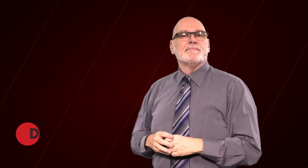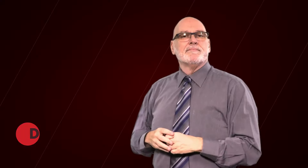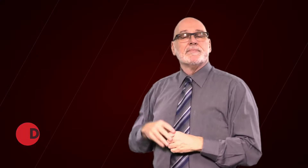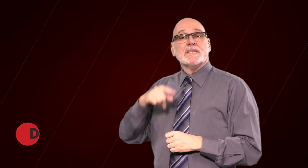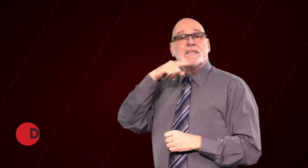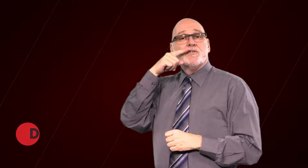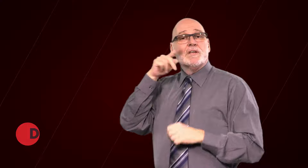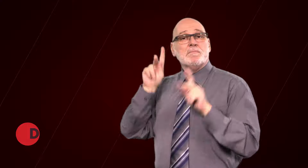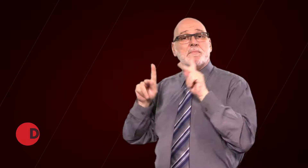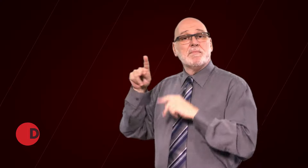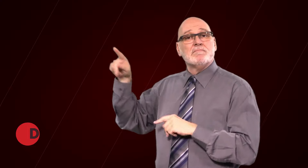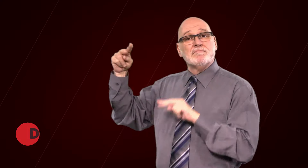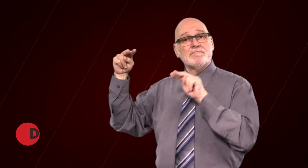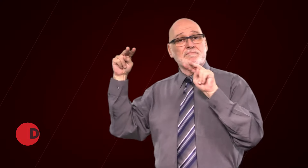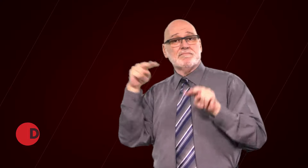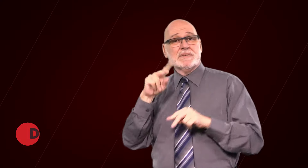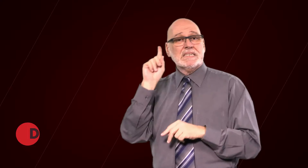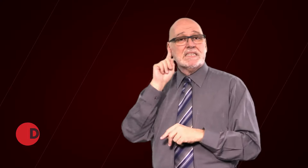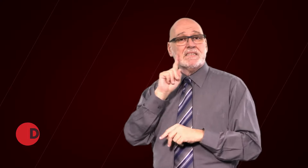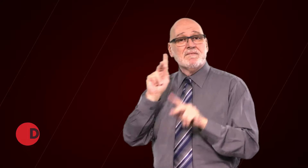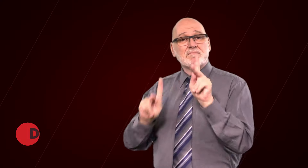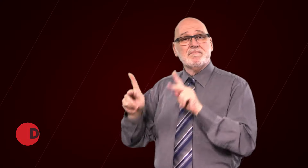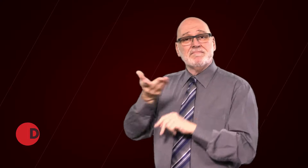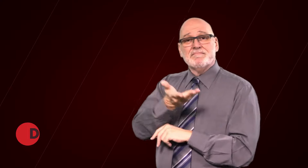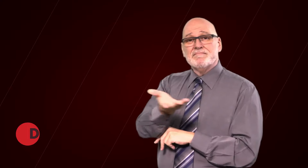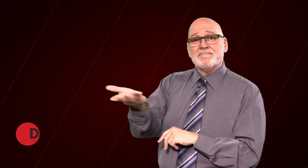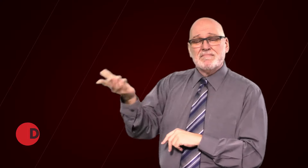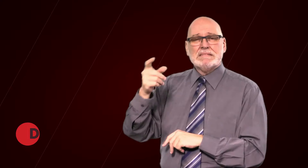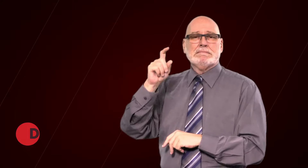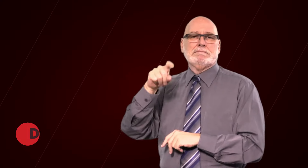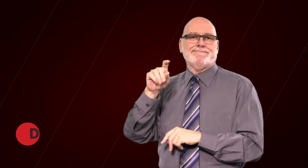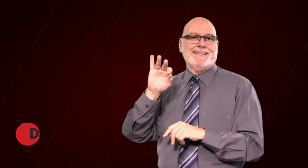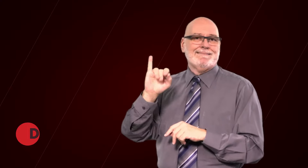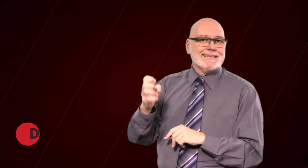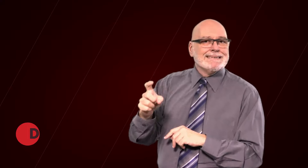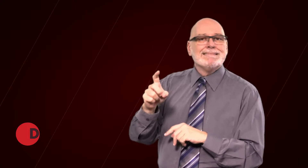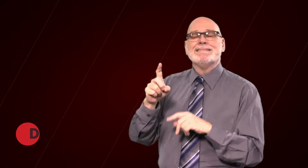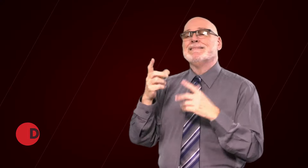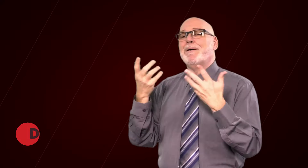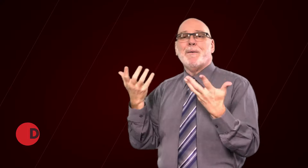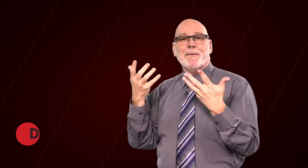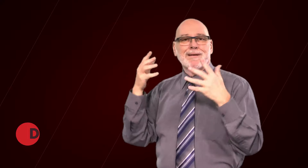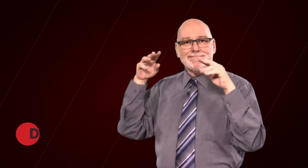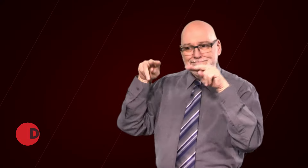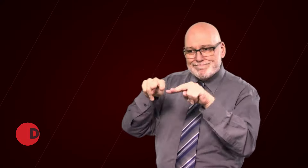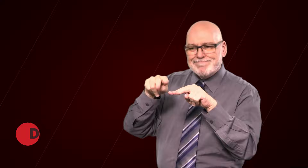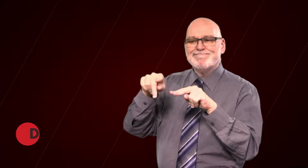Hearing people see Deaf people as needing to be fixed and focus on